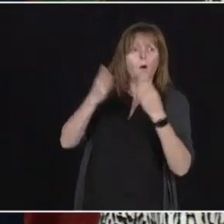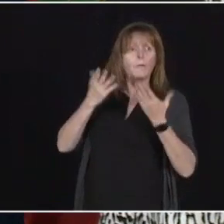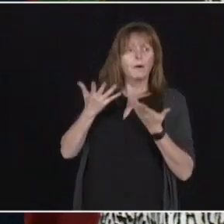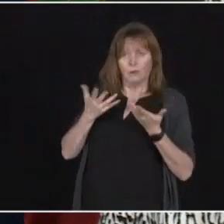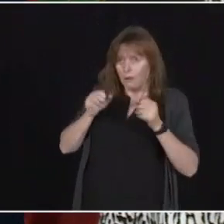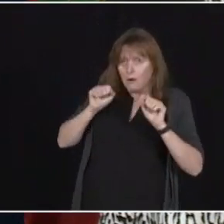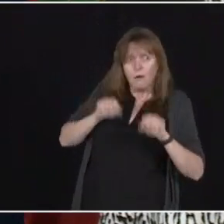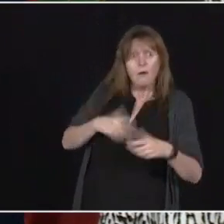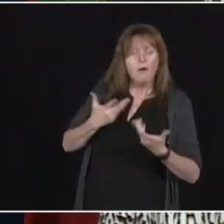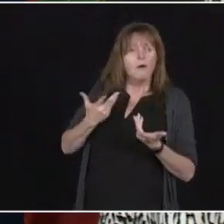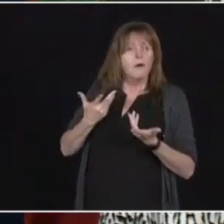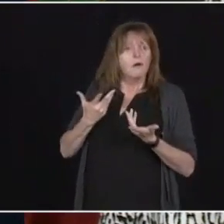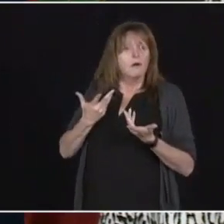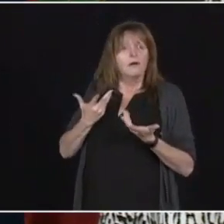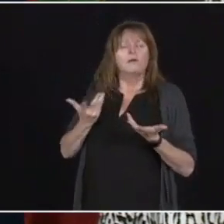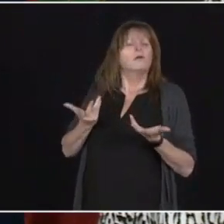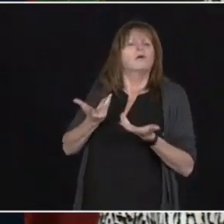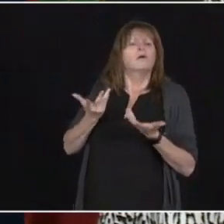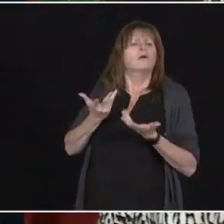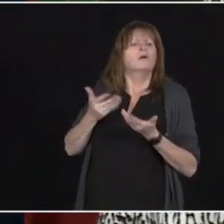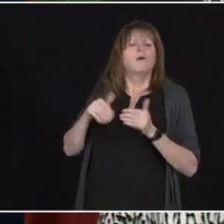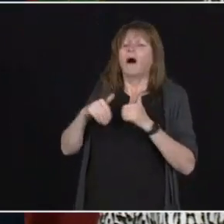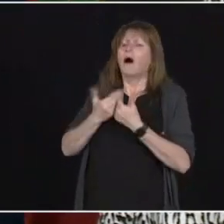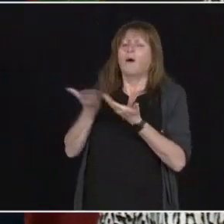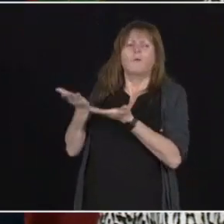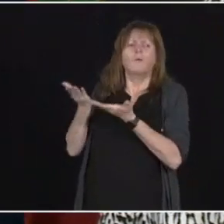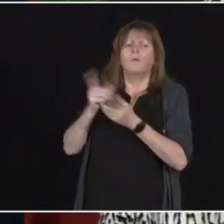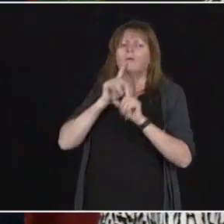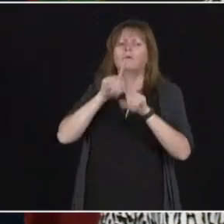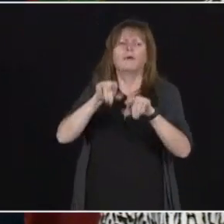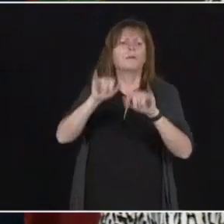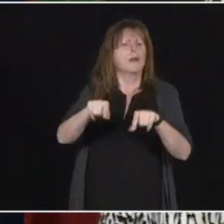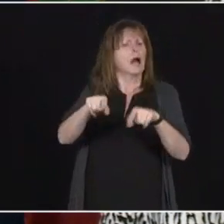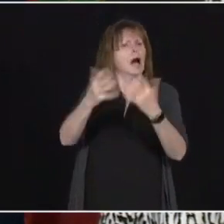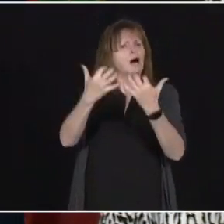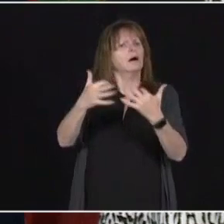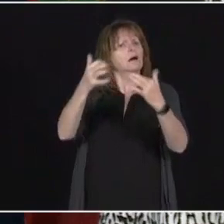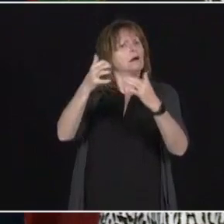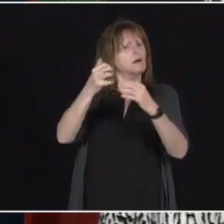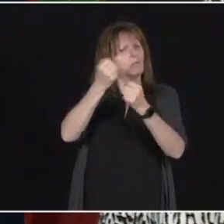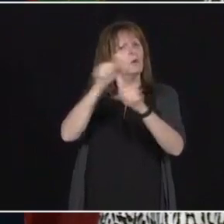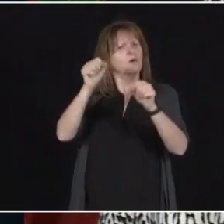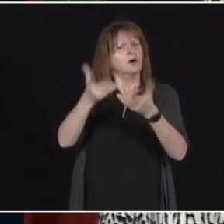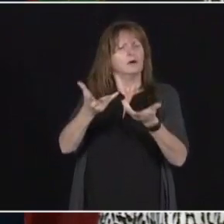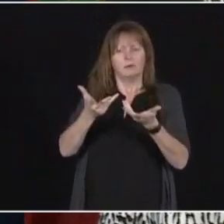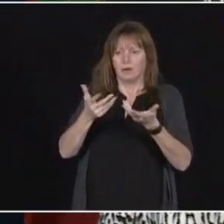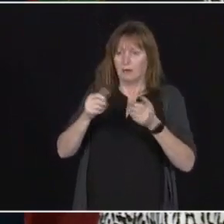So, I am wondering, what do you have to say to them because what you say with a second way being possible, economic